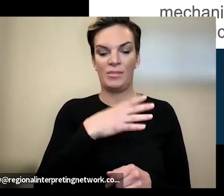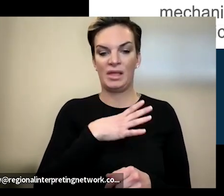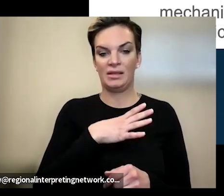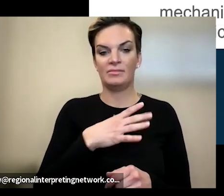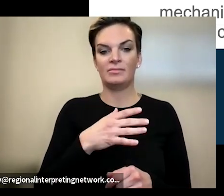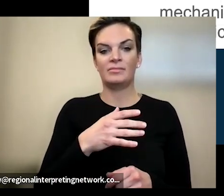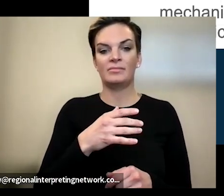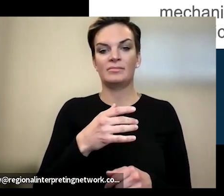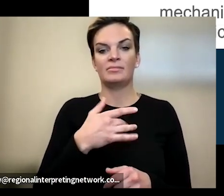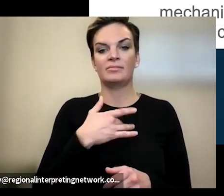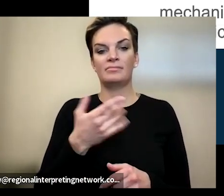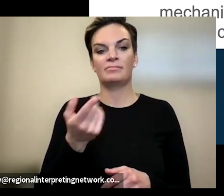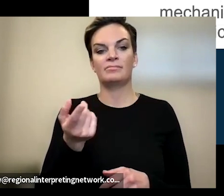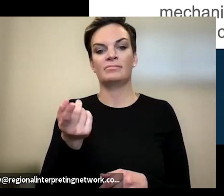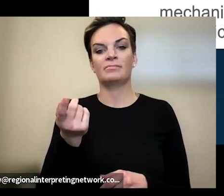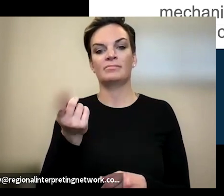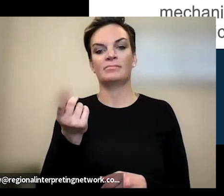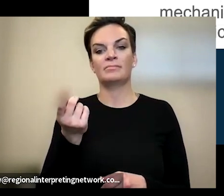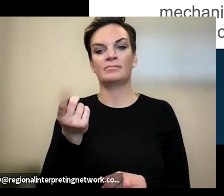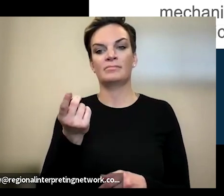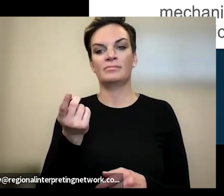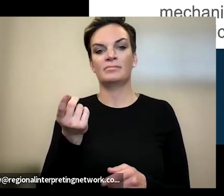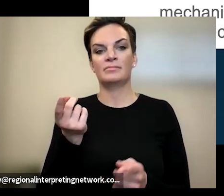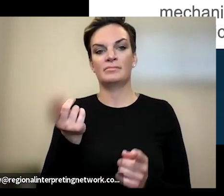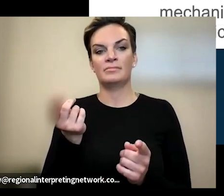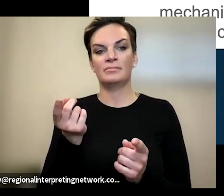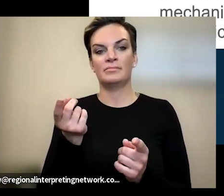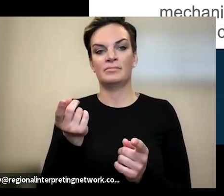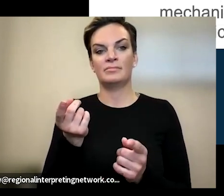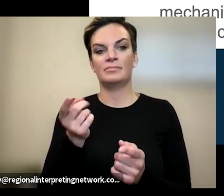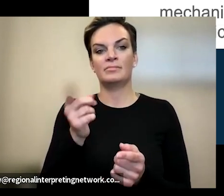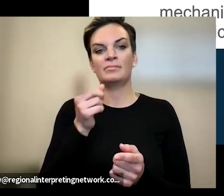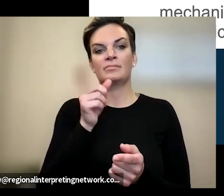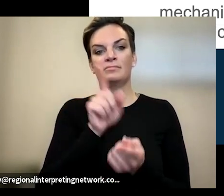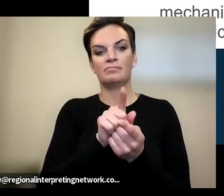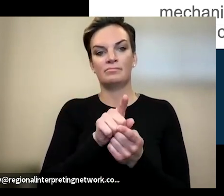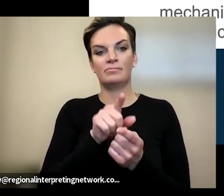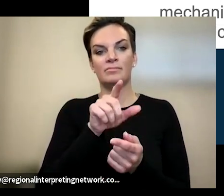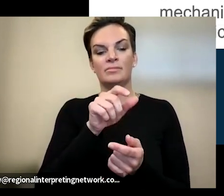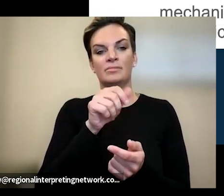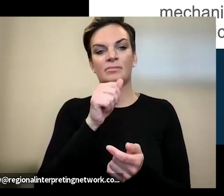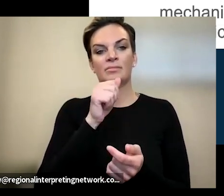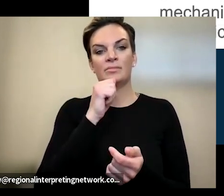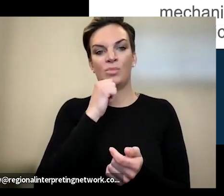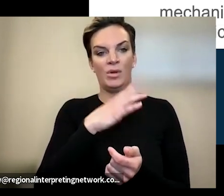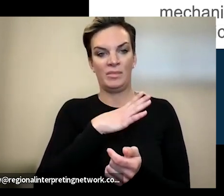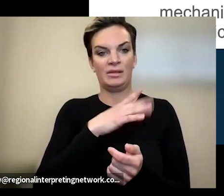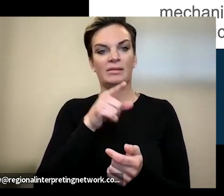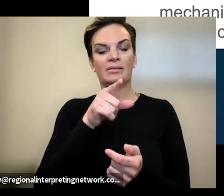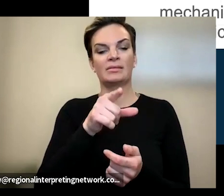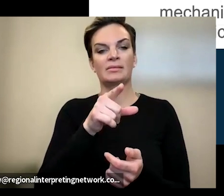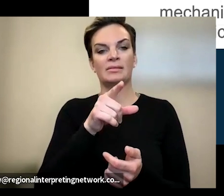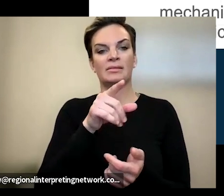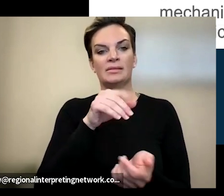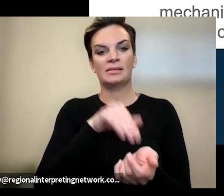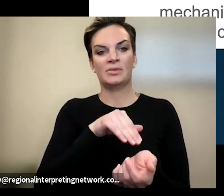tend to be a little bit more receptive when I proffer an anamnesis. Just for, you know,